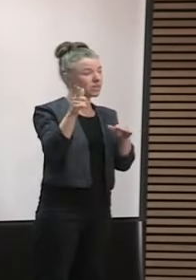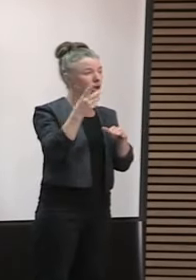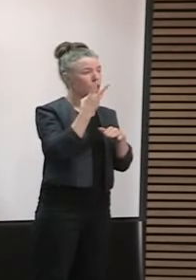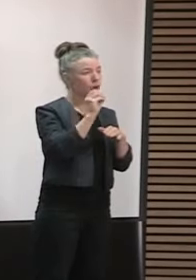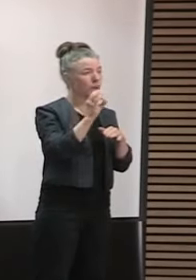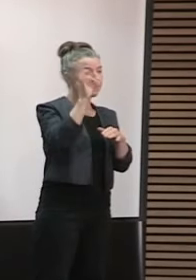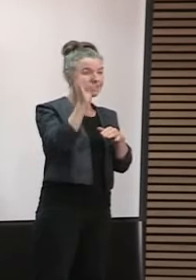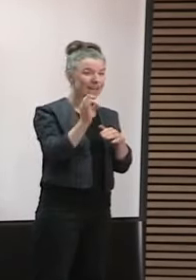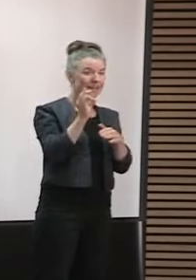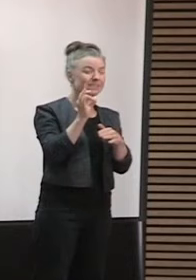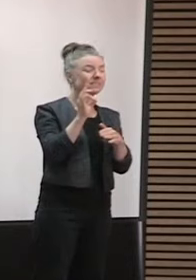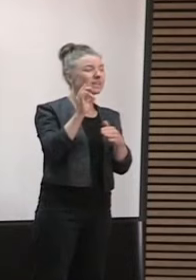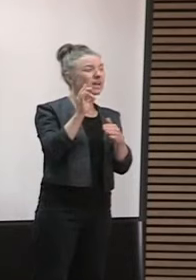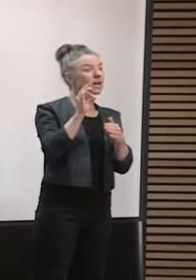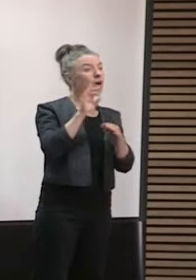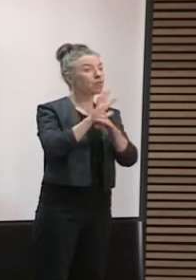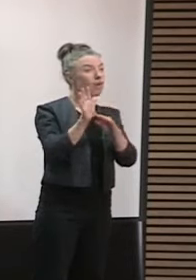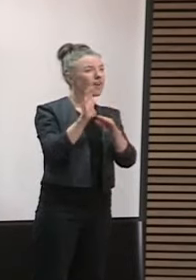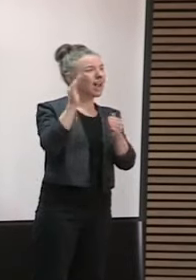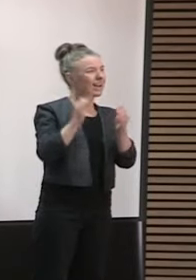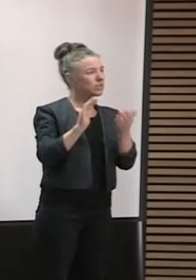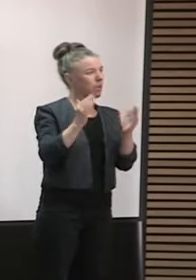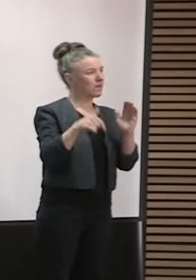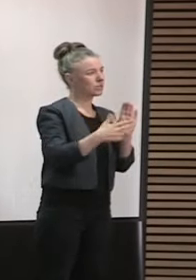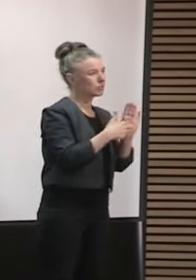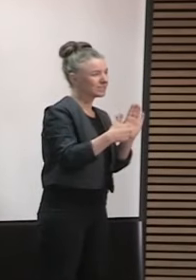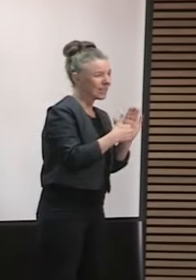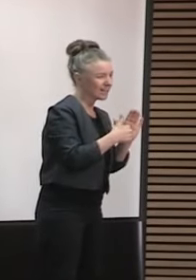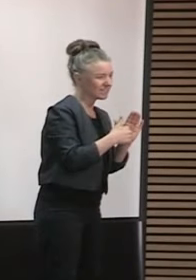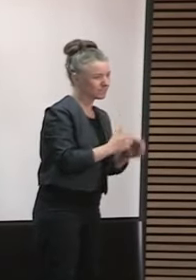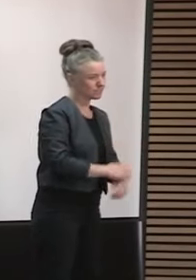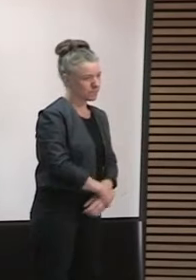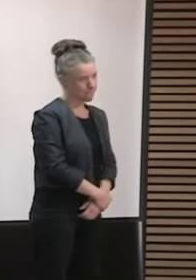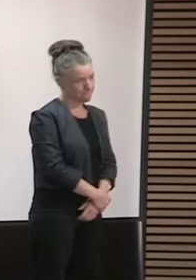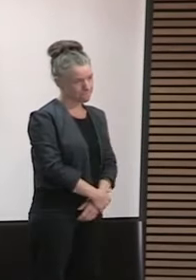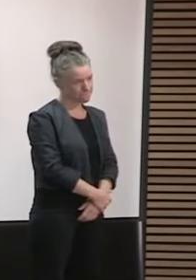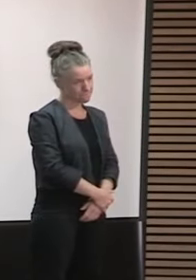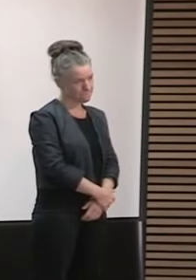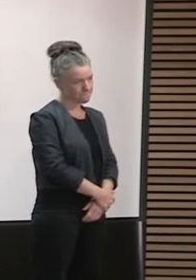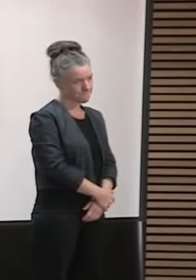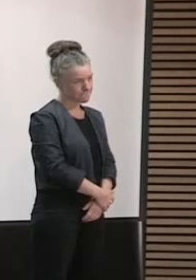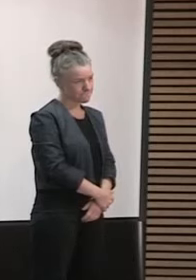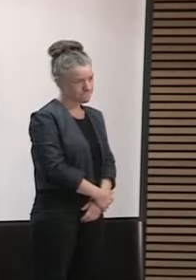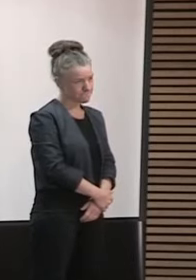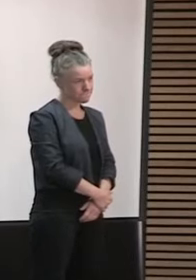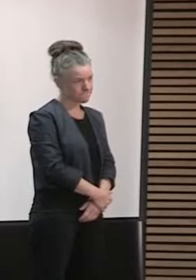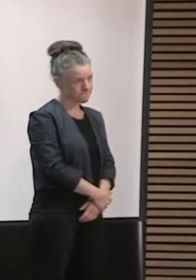are immuno-compromised - that's who you wanted to test, right? That